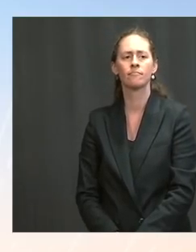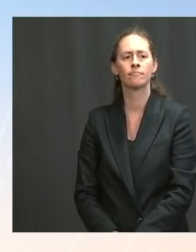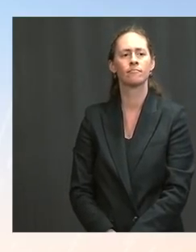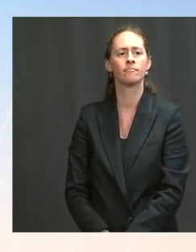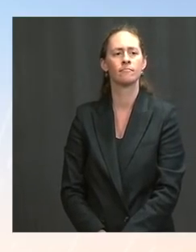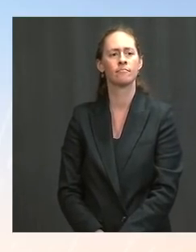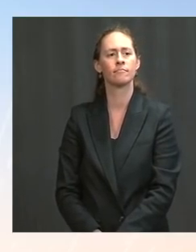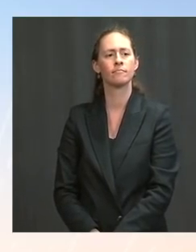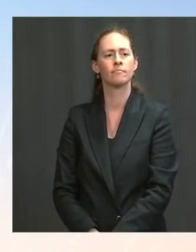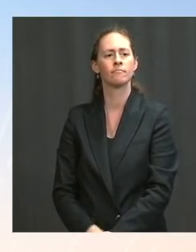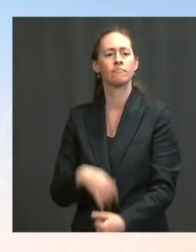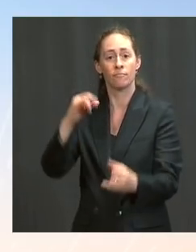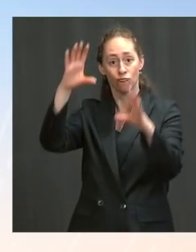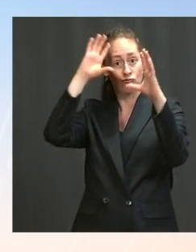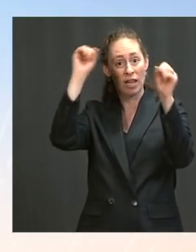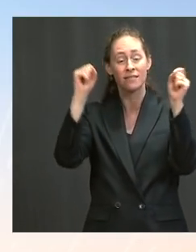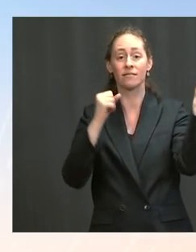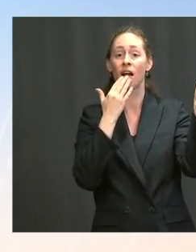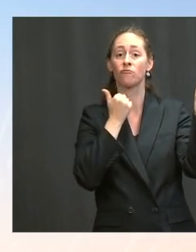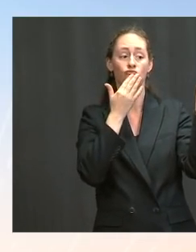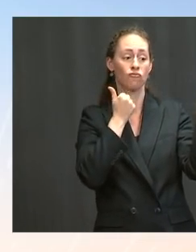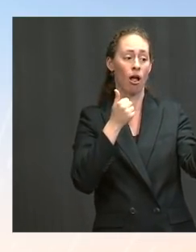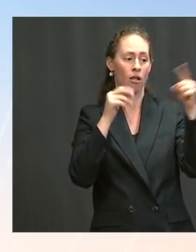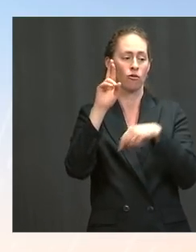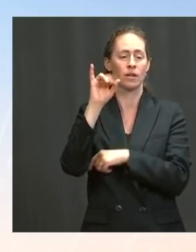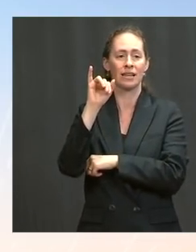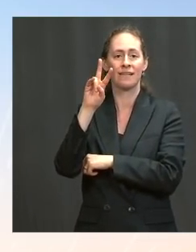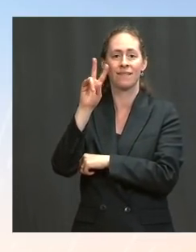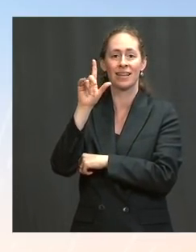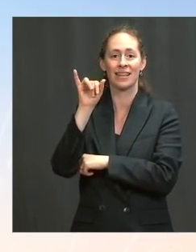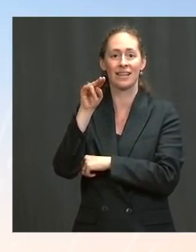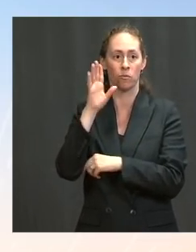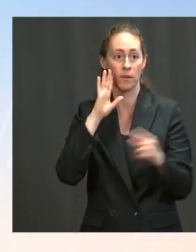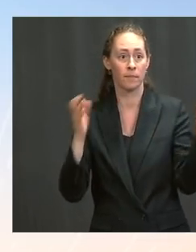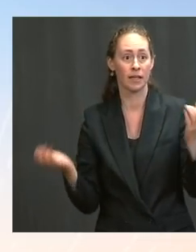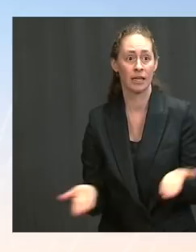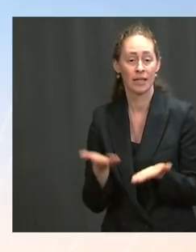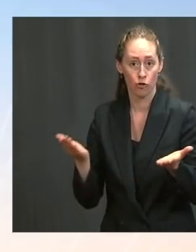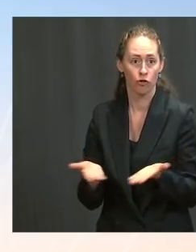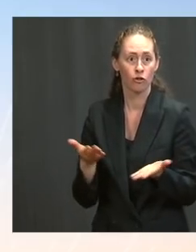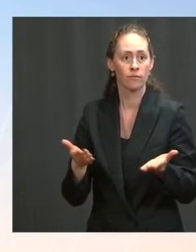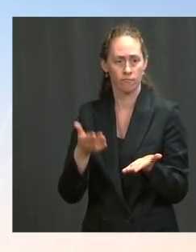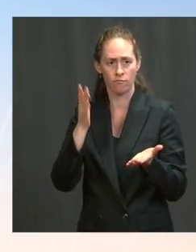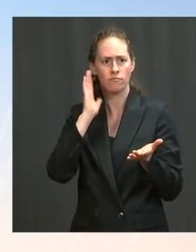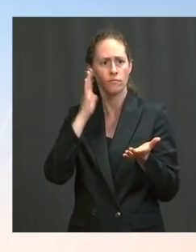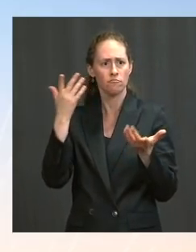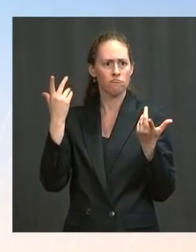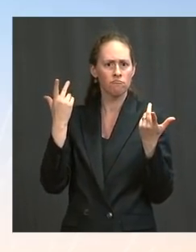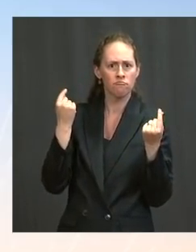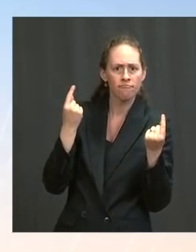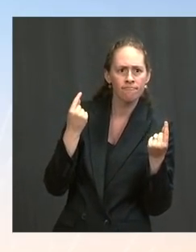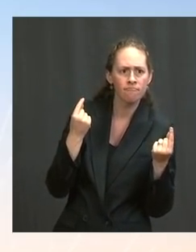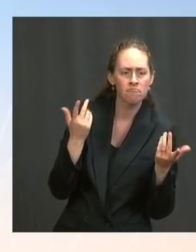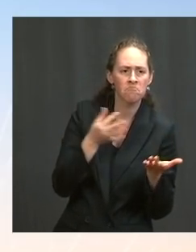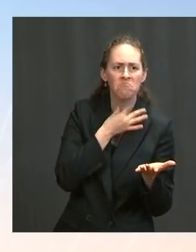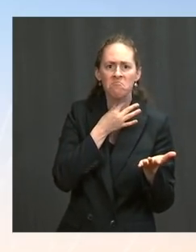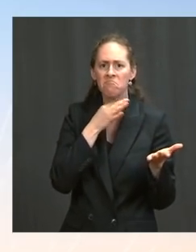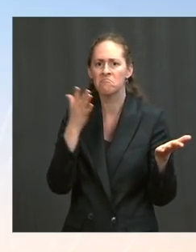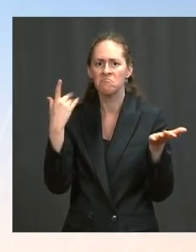Ms. Psaki: Yeah. The Press: What are the plans? What plans do you have for a visit with the new Israeli government? Is that -- can you say a word or two about that -- Ms. Psaki: Sure. >> The Press: --